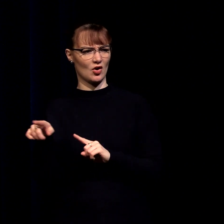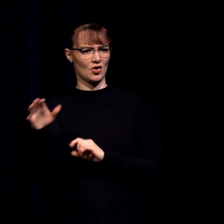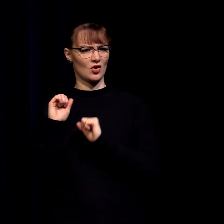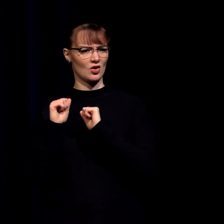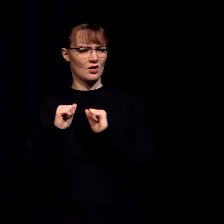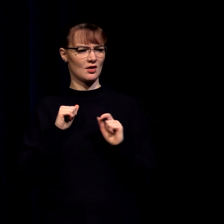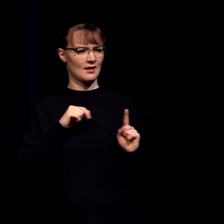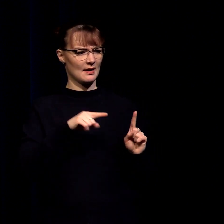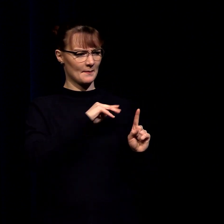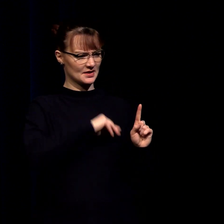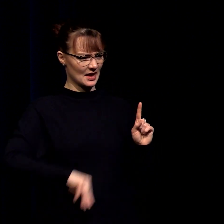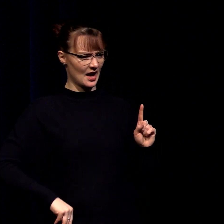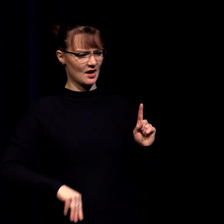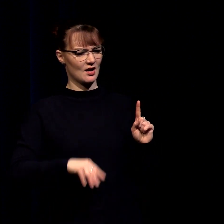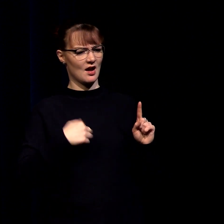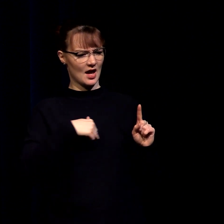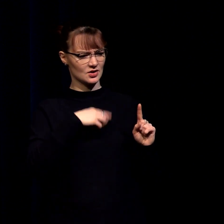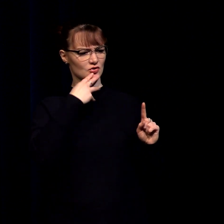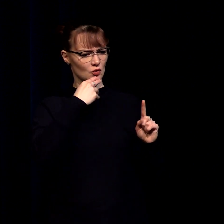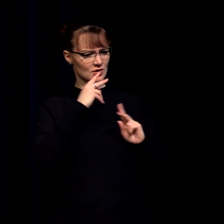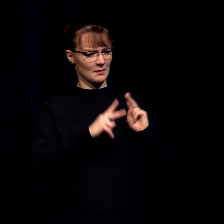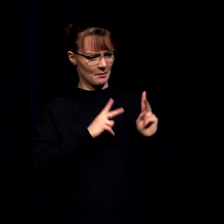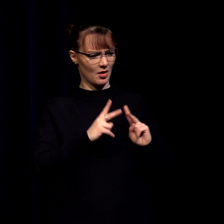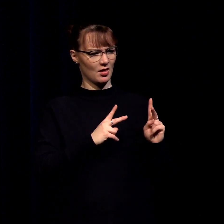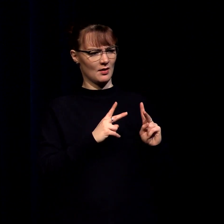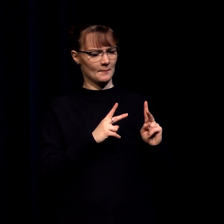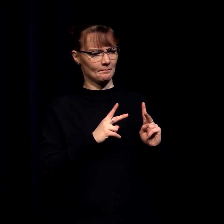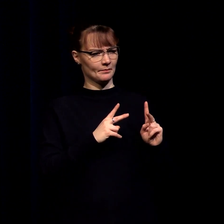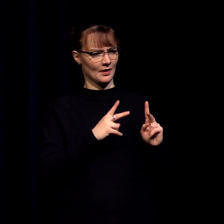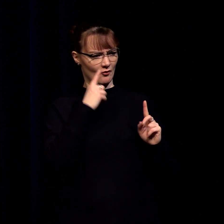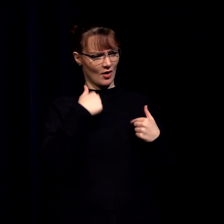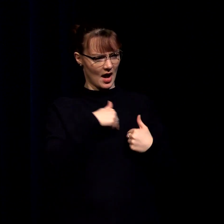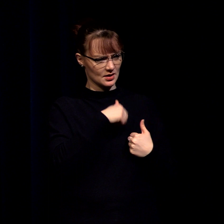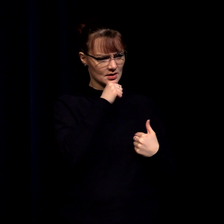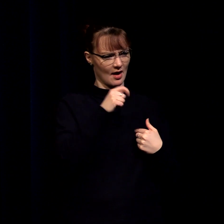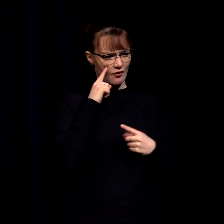Messiah for us, the Jewish people. And yet, they start to